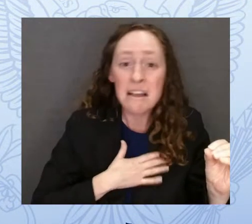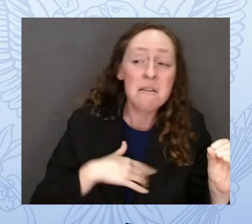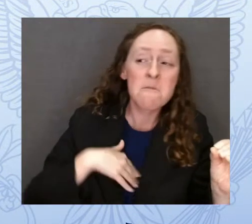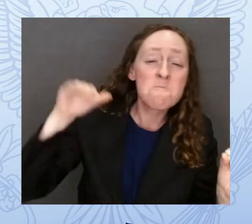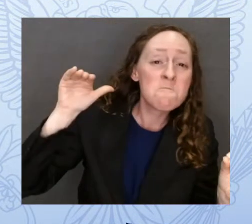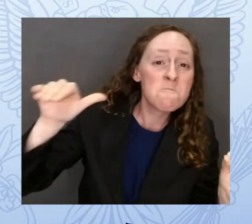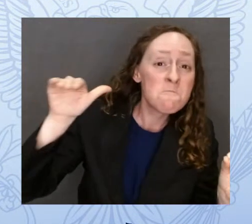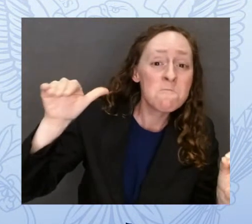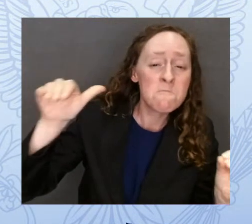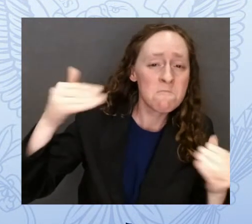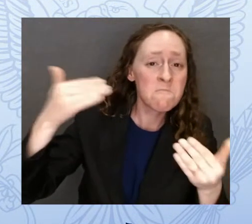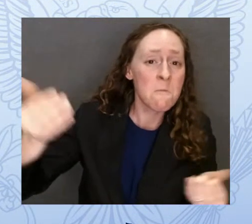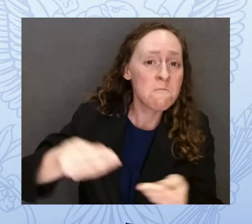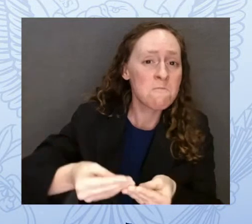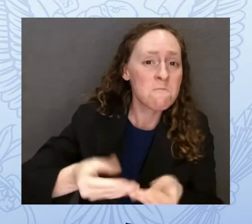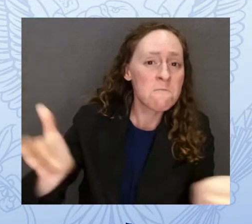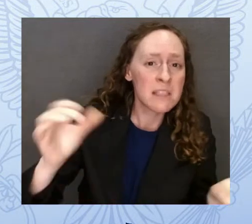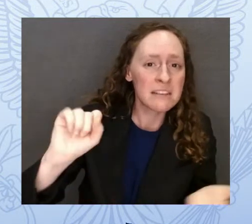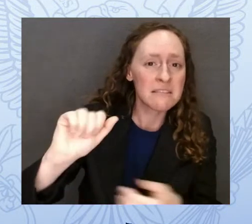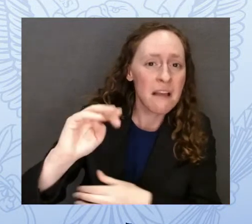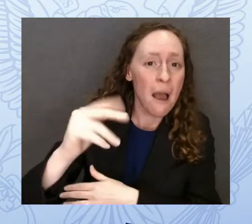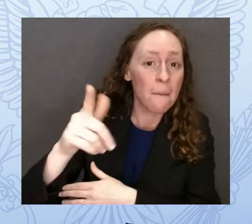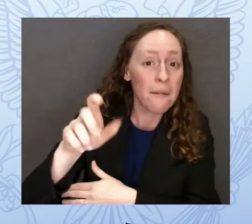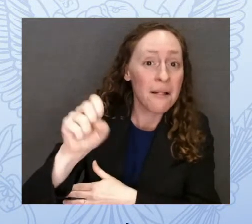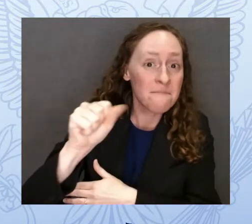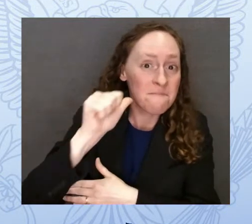to thank you for taking the time to be with us today.